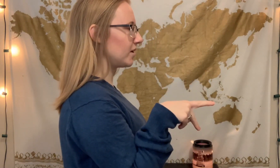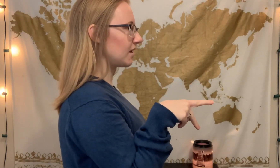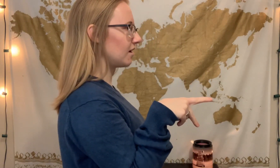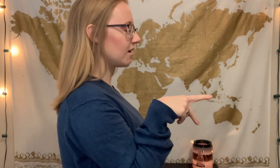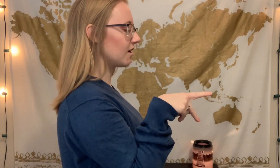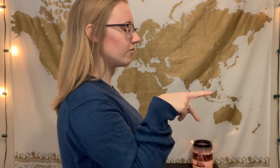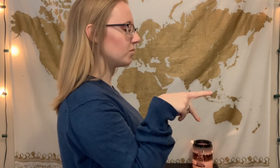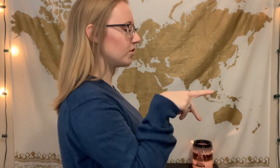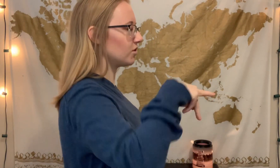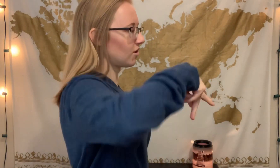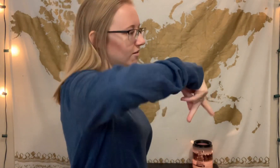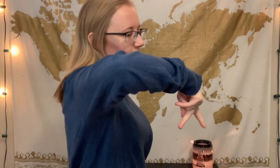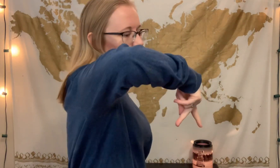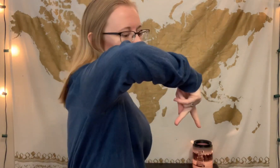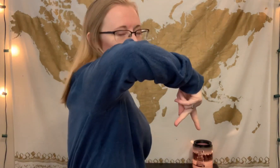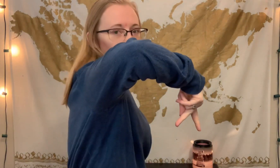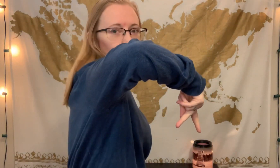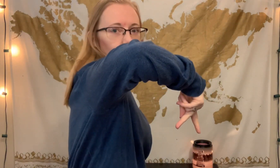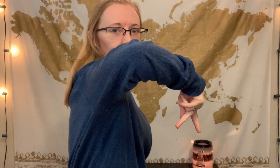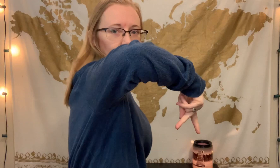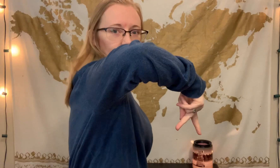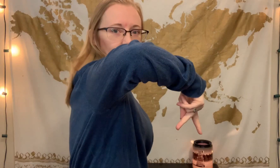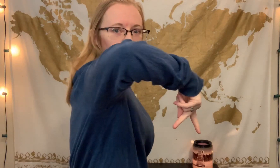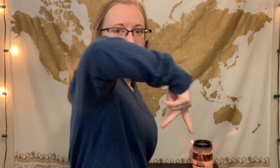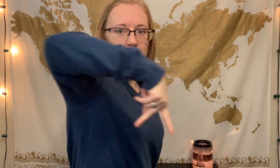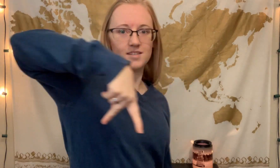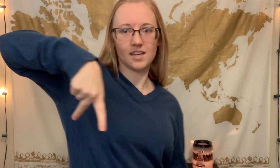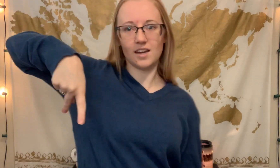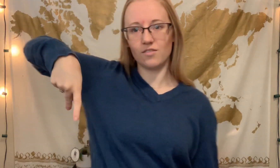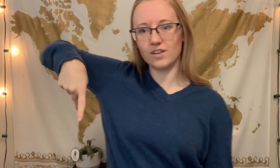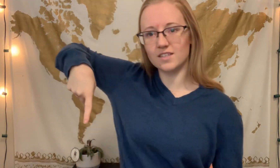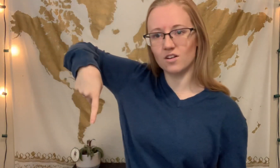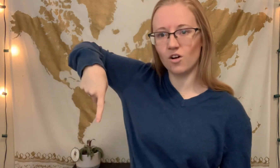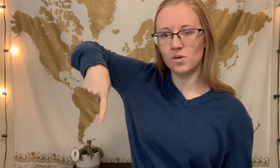make it uncomfortable you don't have to do any of this to get it facing all the